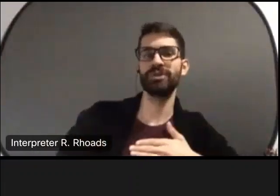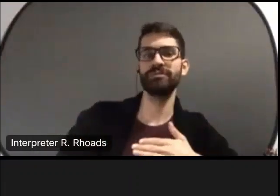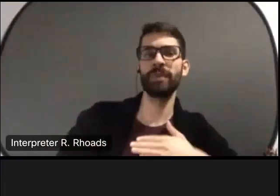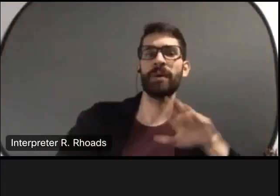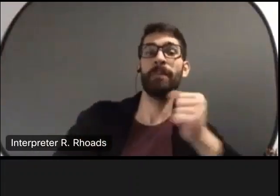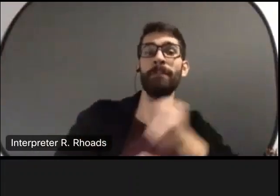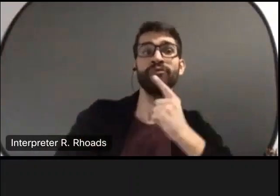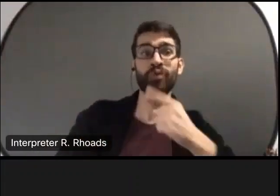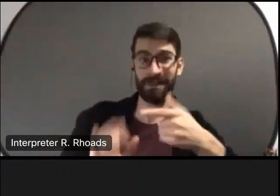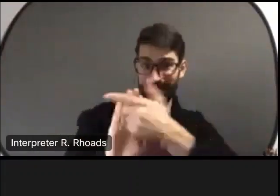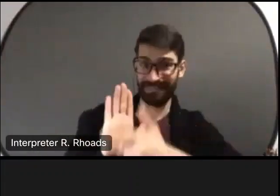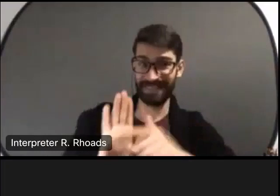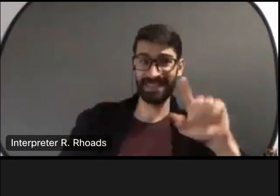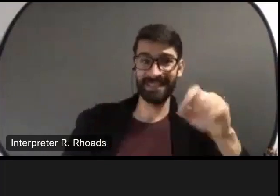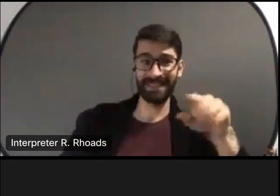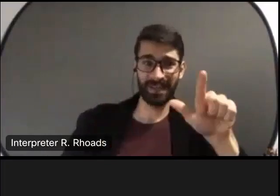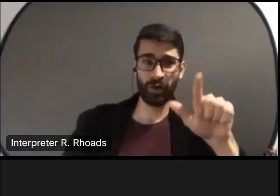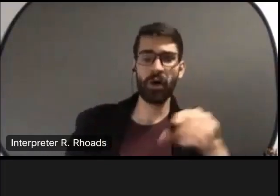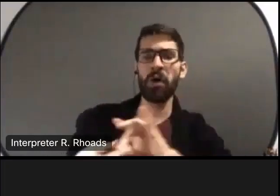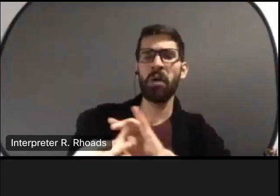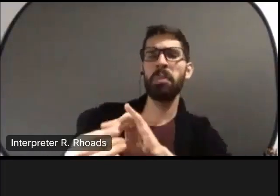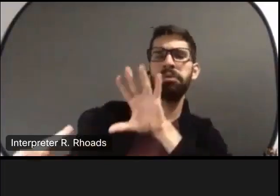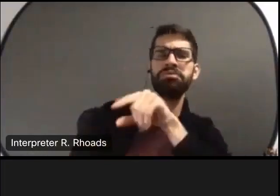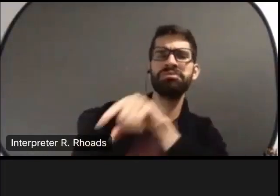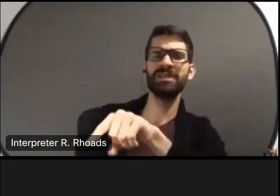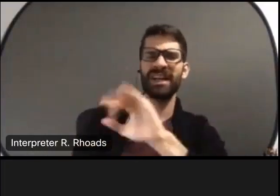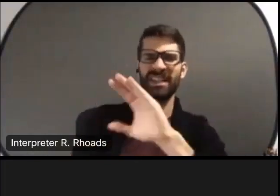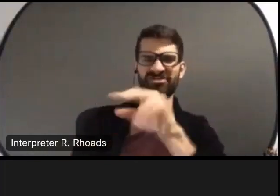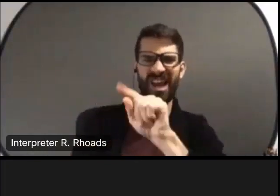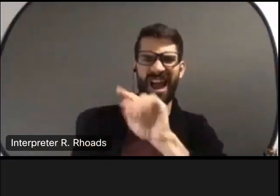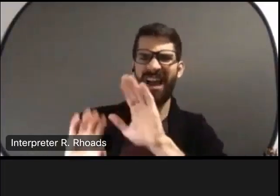to disable the chat, and I think the the last thing I'll say, the only difference, I think, is